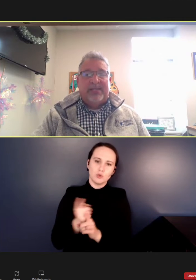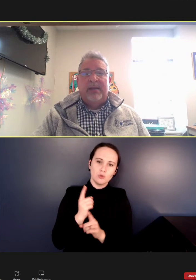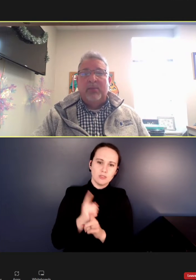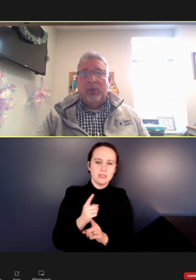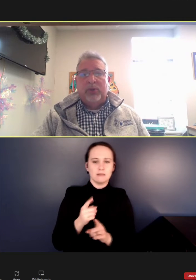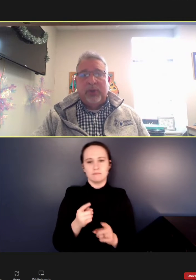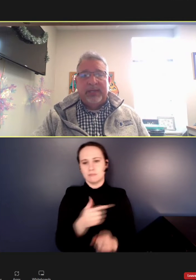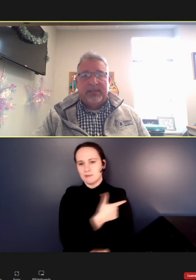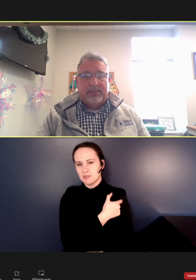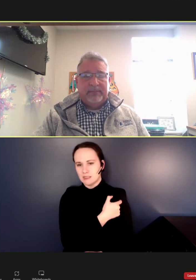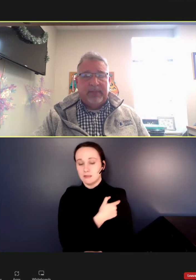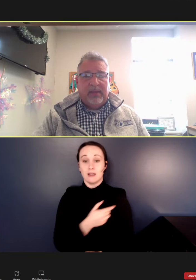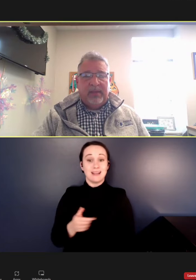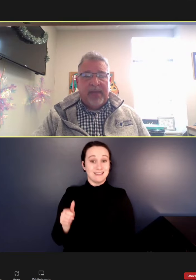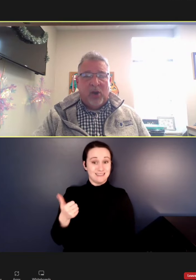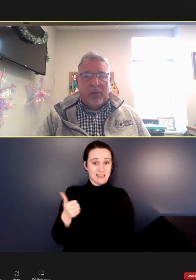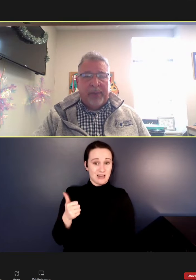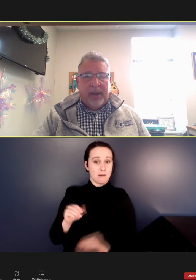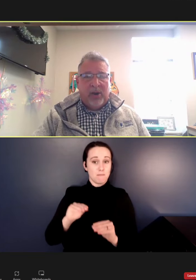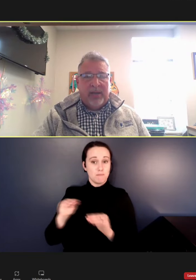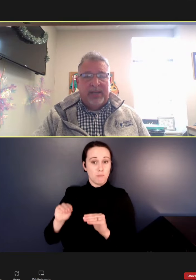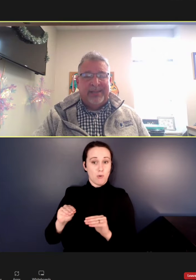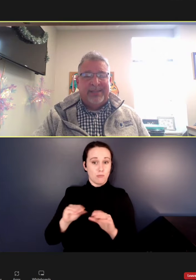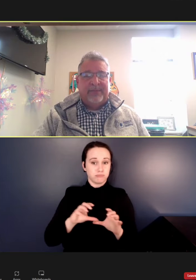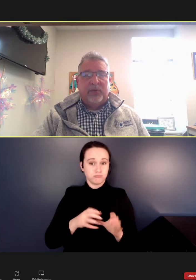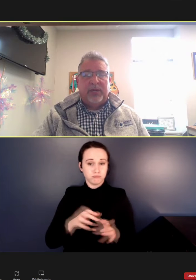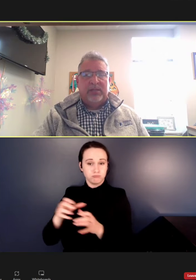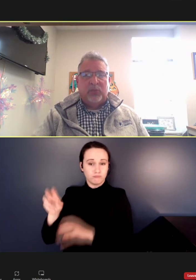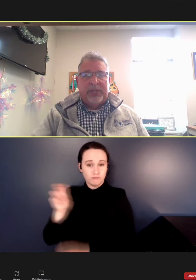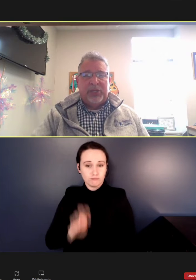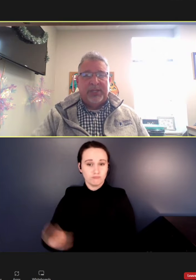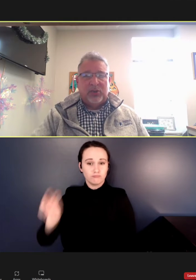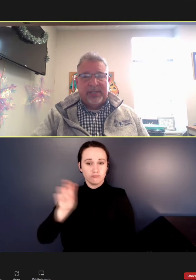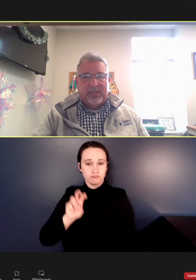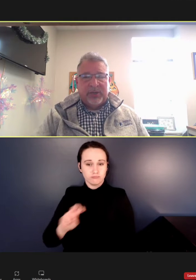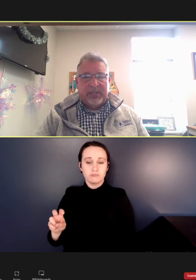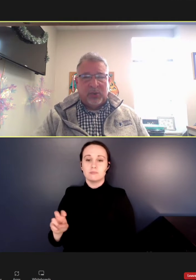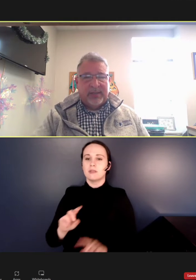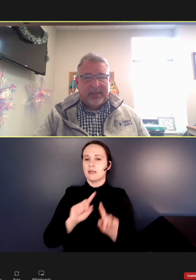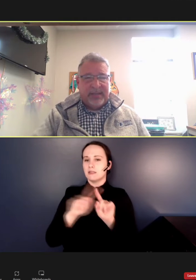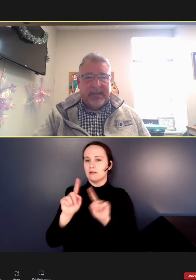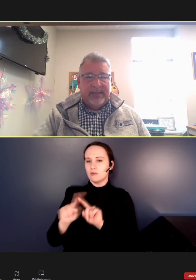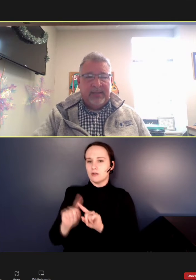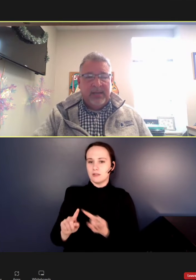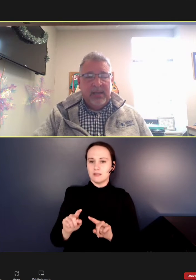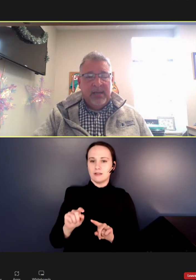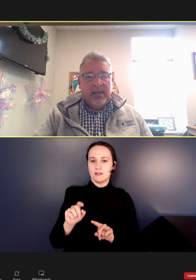10 mobile units that are paired in different regions or districts throughout the state.